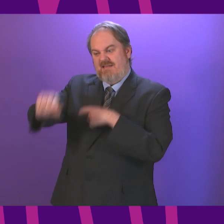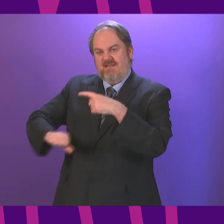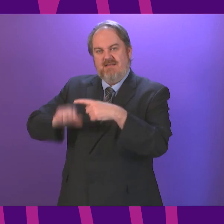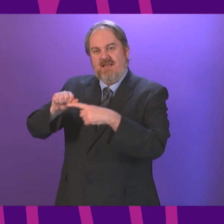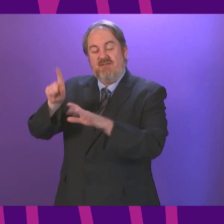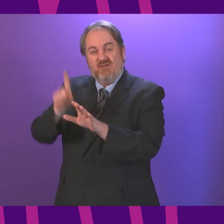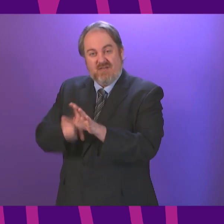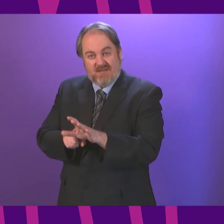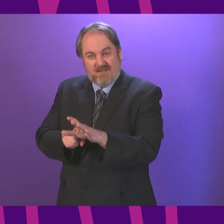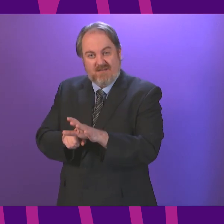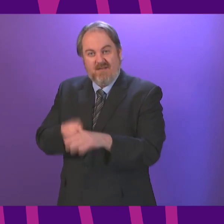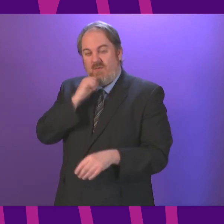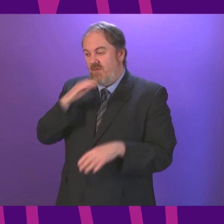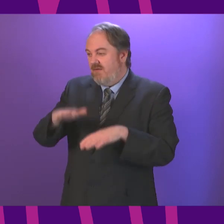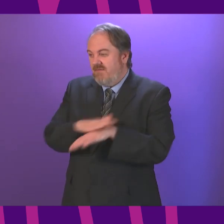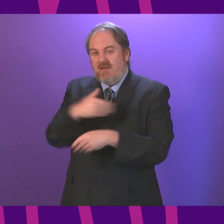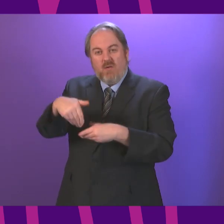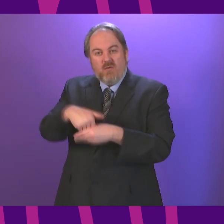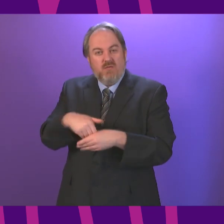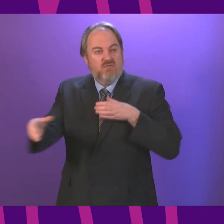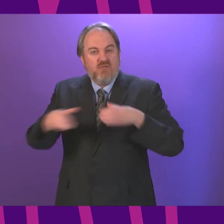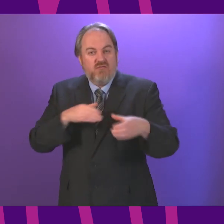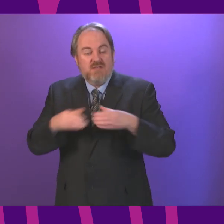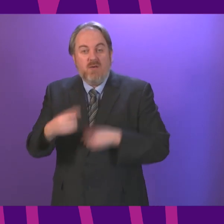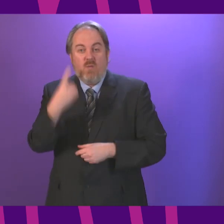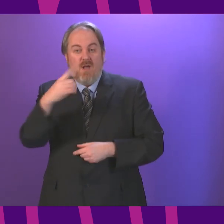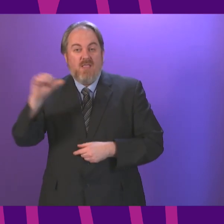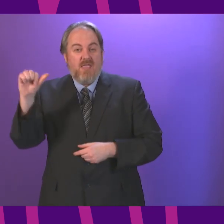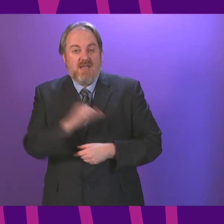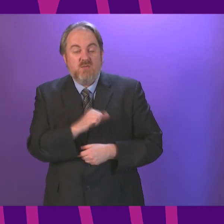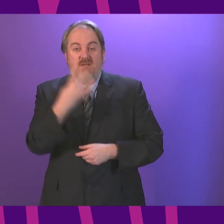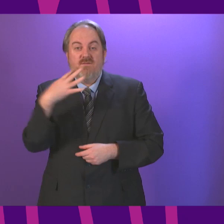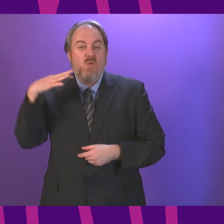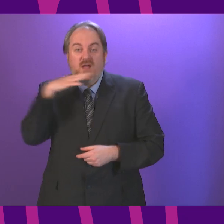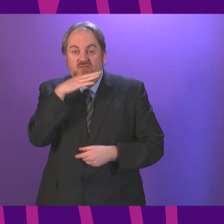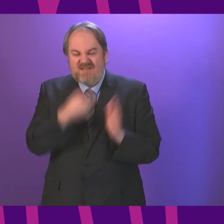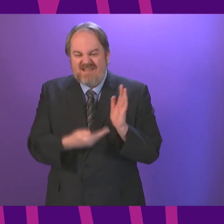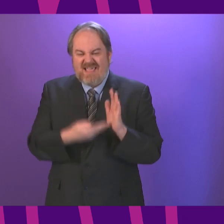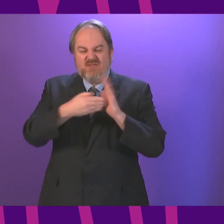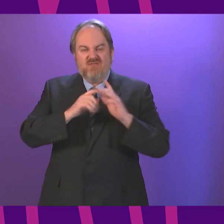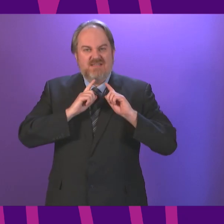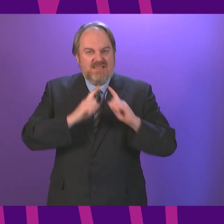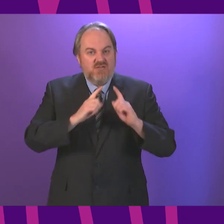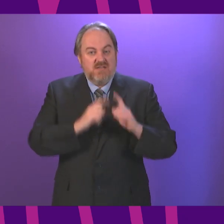of actions, including the recruitment of 1,400 additional teachers, 200 additional support staff,